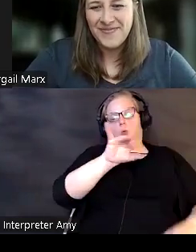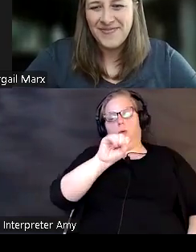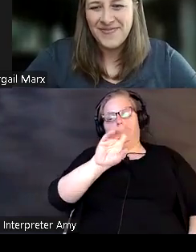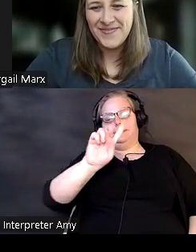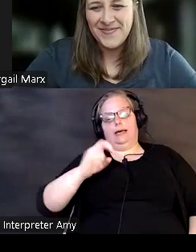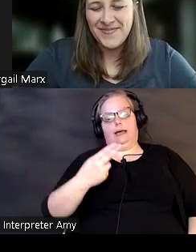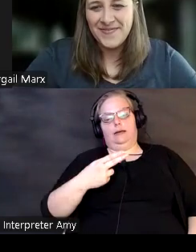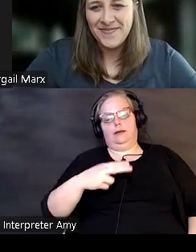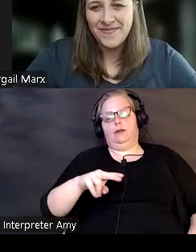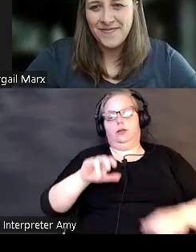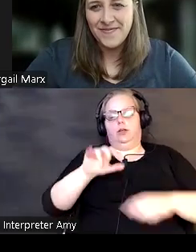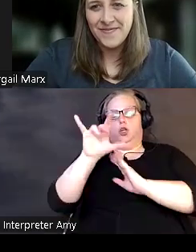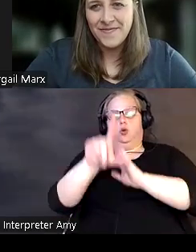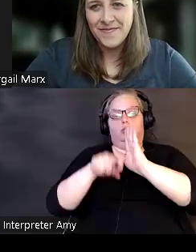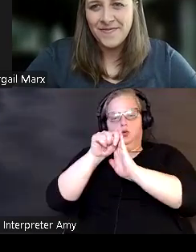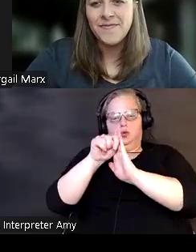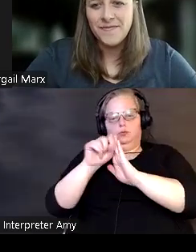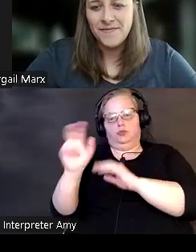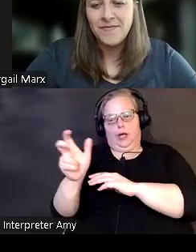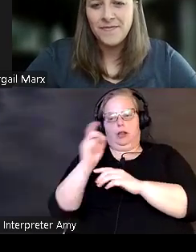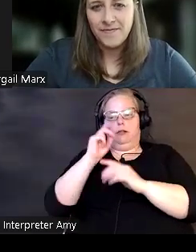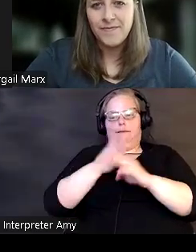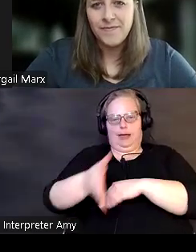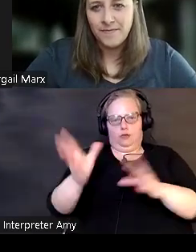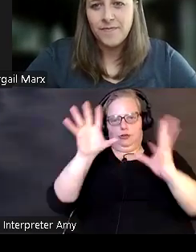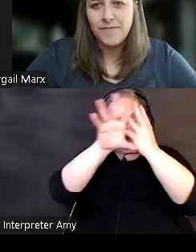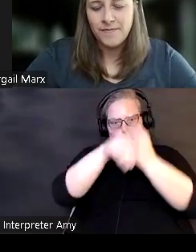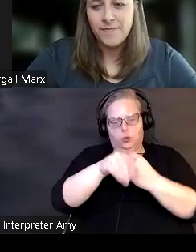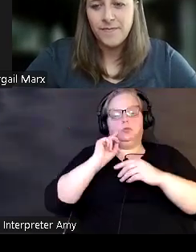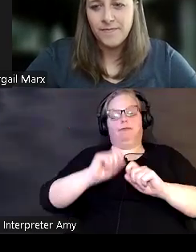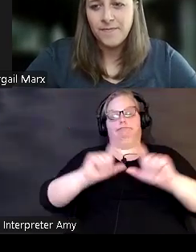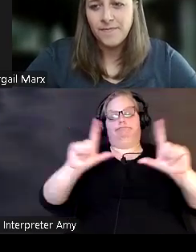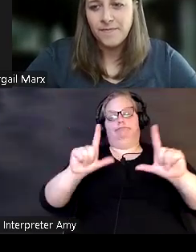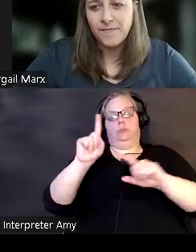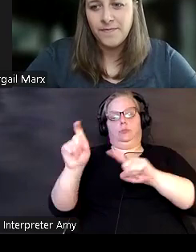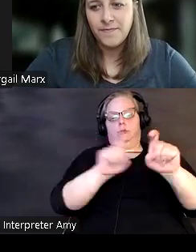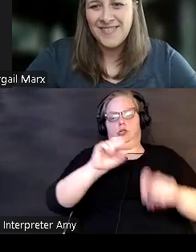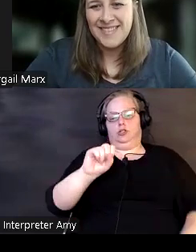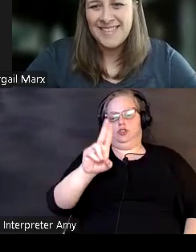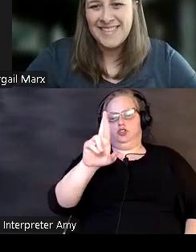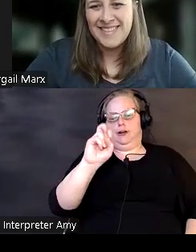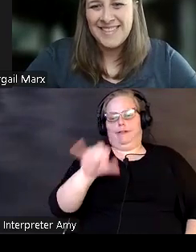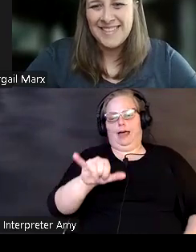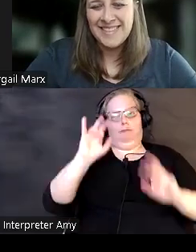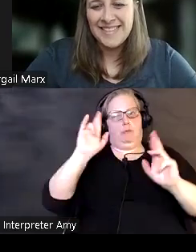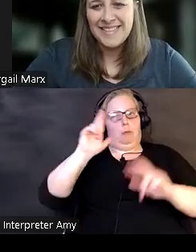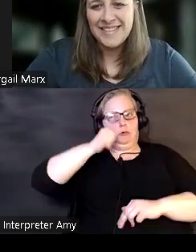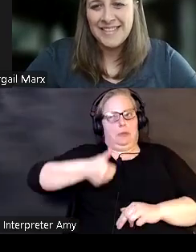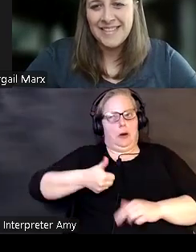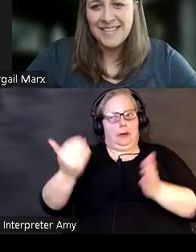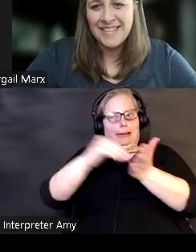And you'll get a survey that pops up after this. Are last week we had a little technical glitch,